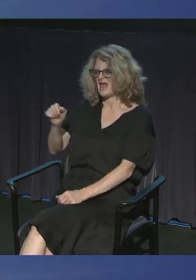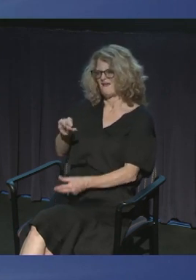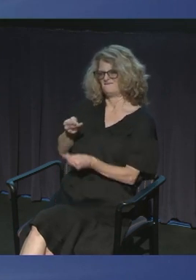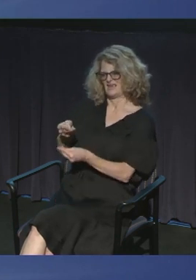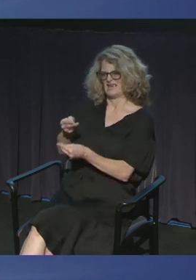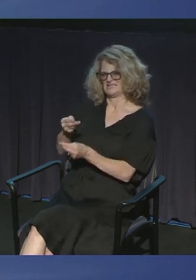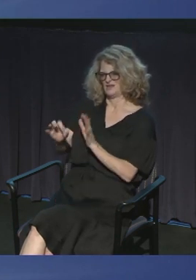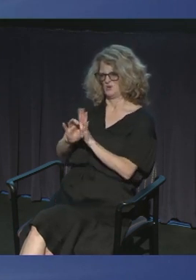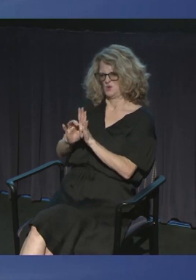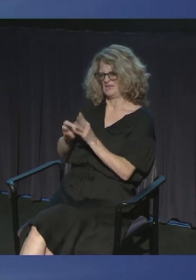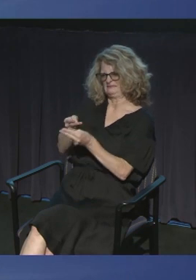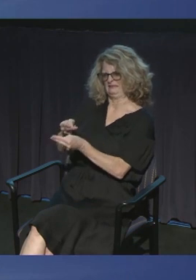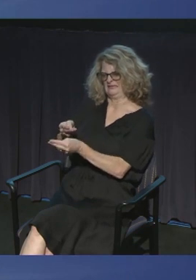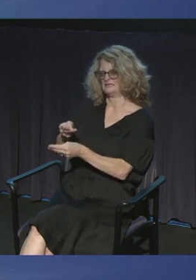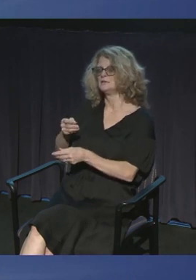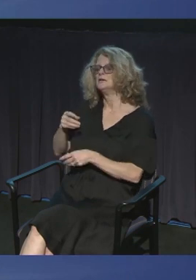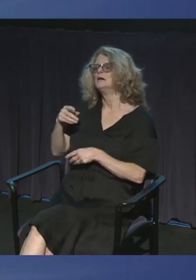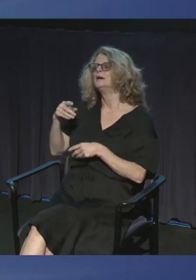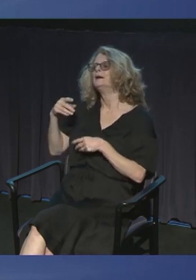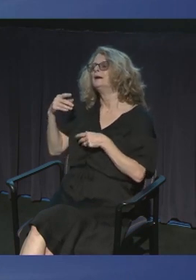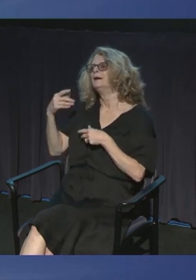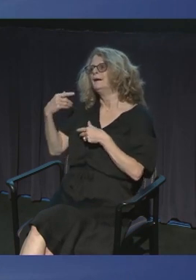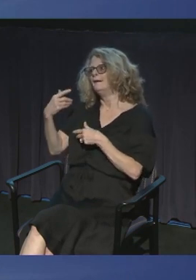RESULT CAN DEFEND E. COLI FOR EXAMPLE AGAINST VIRUSES OF BACTERIAL ORIGIN.